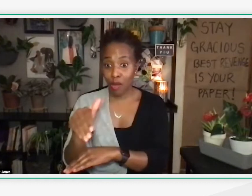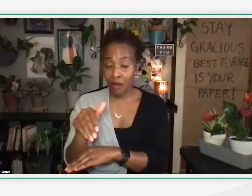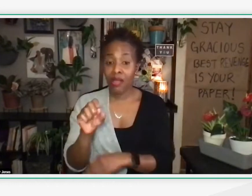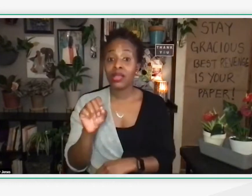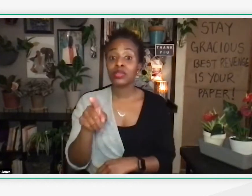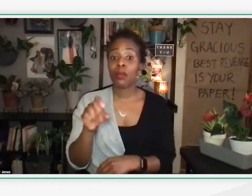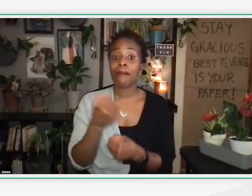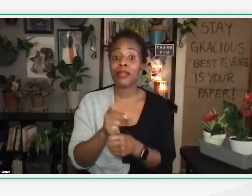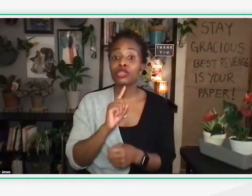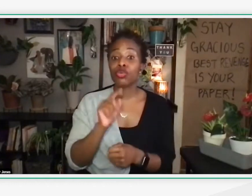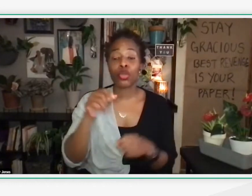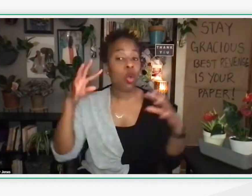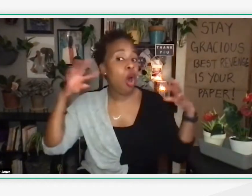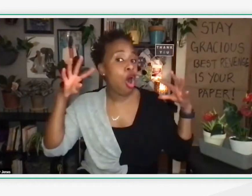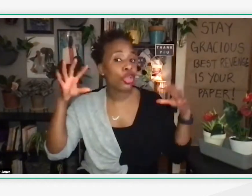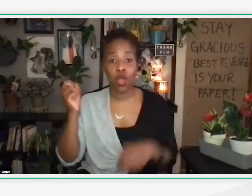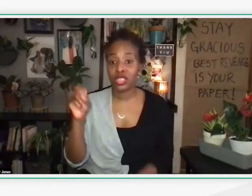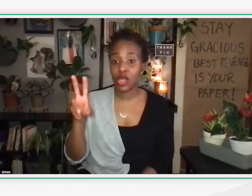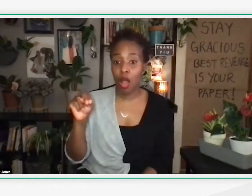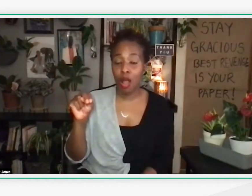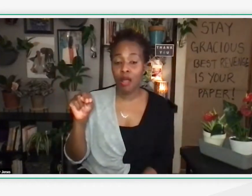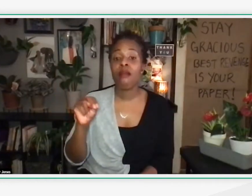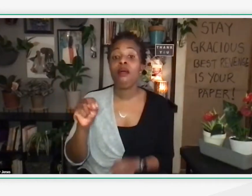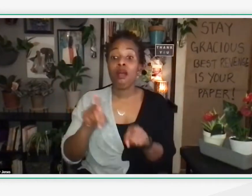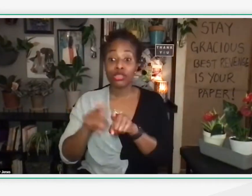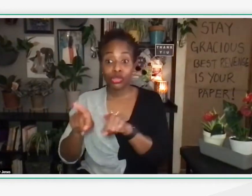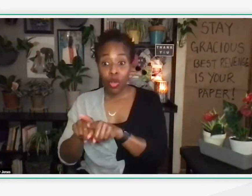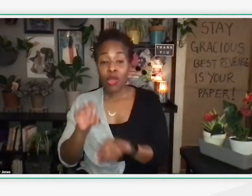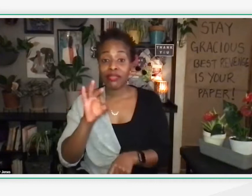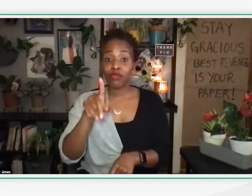voice interpreters for this evening, so make sure that your audio is turned on.